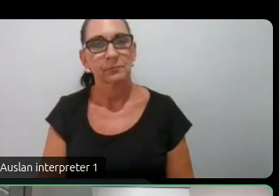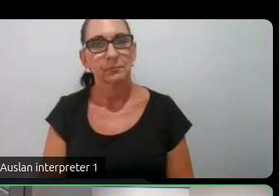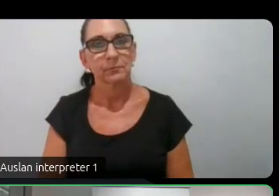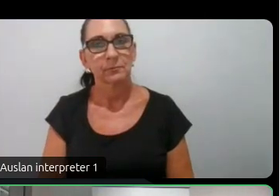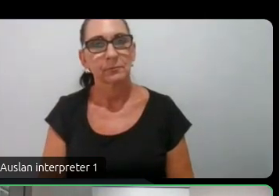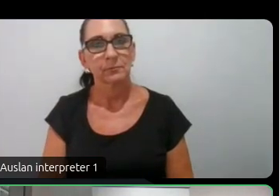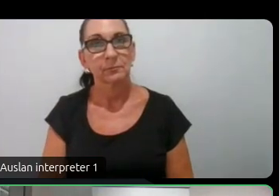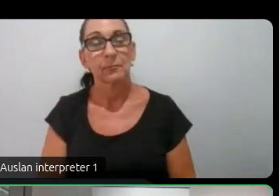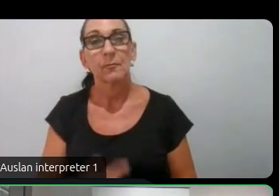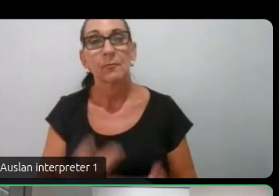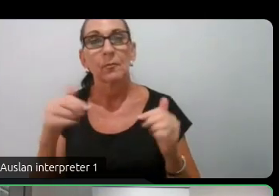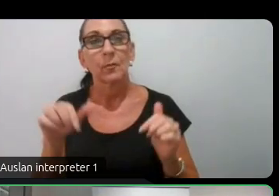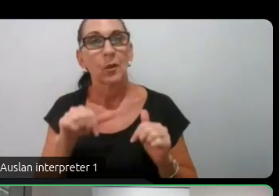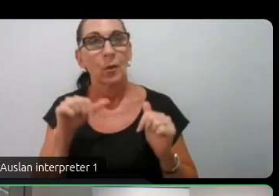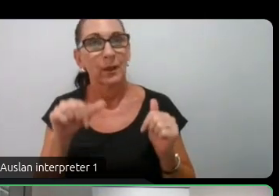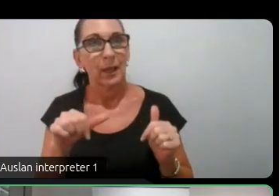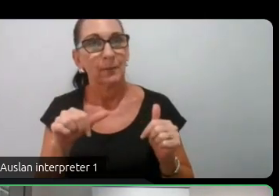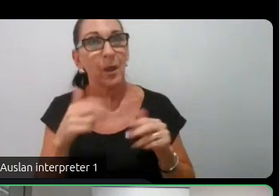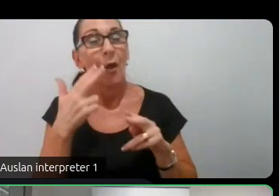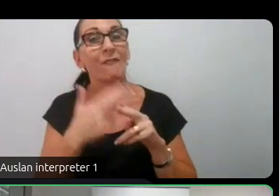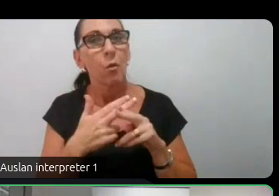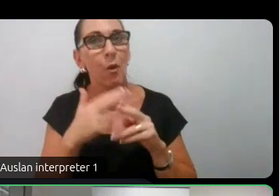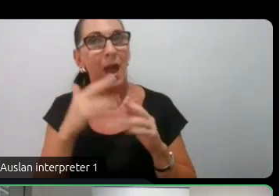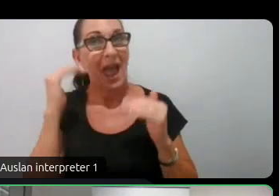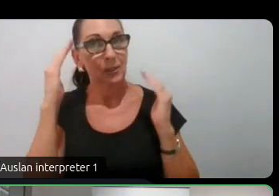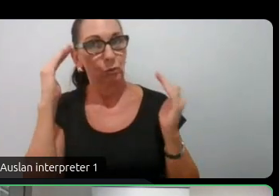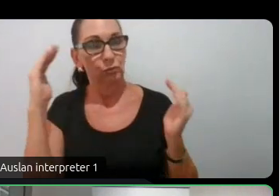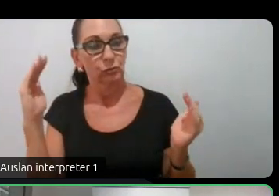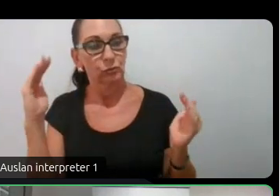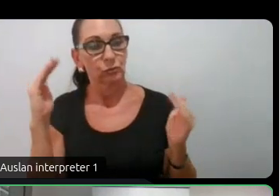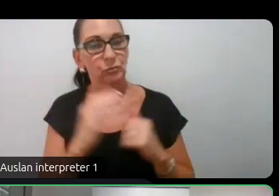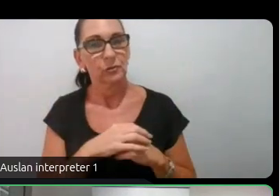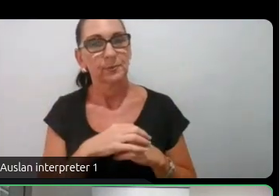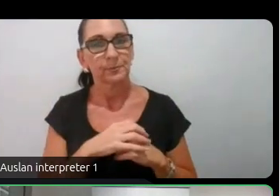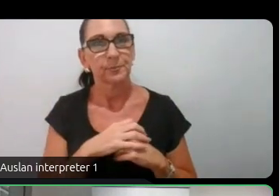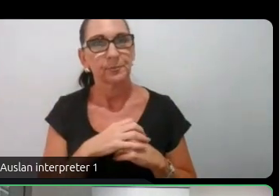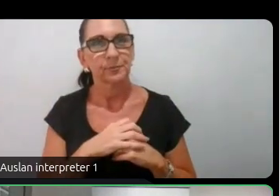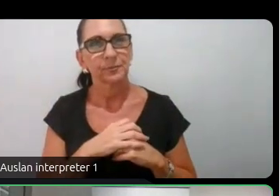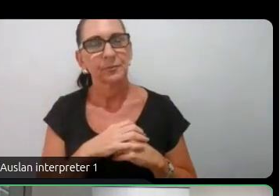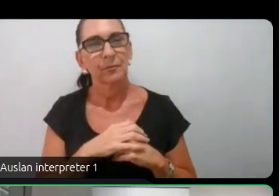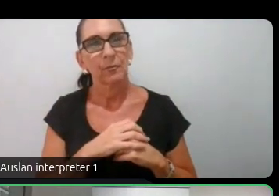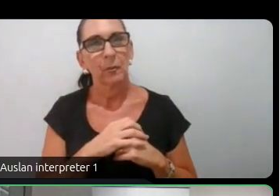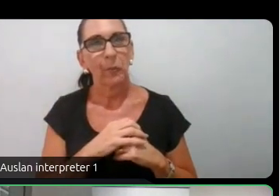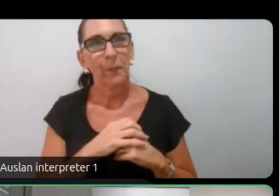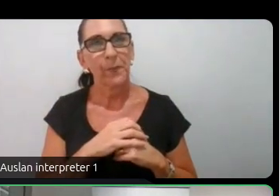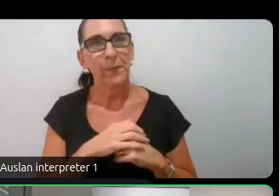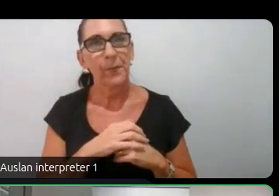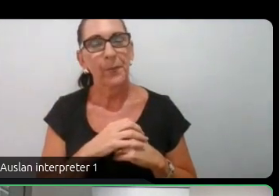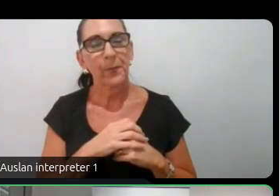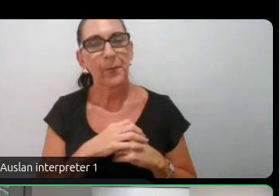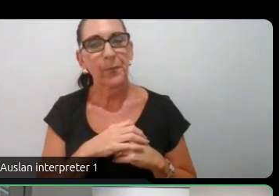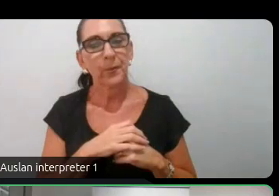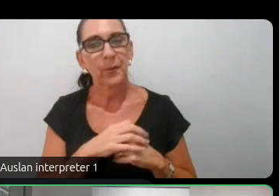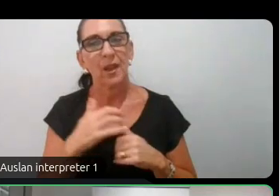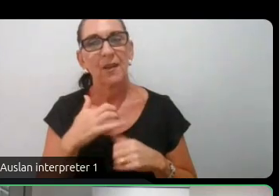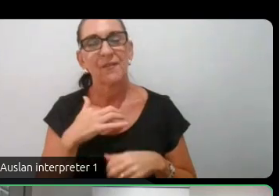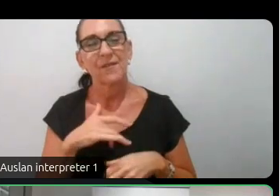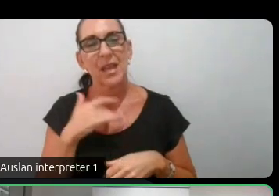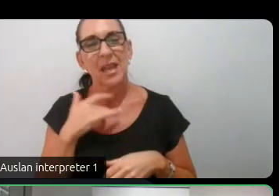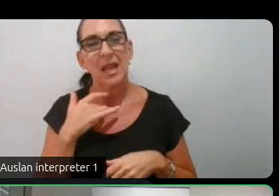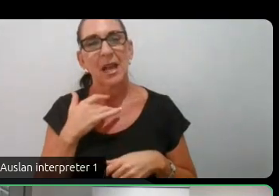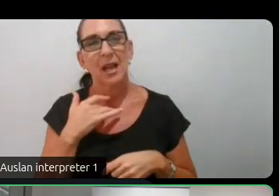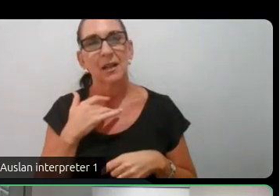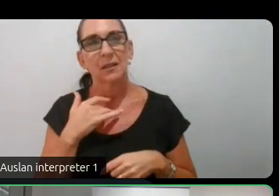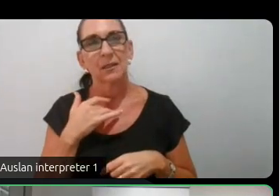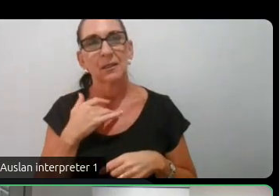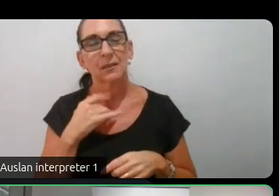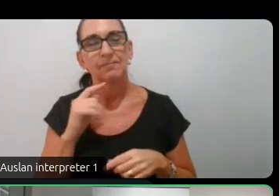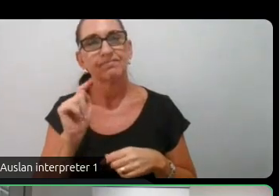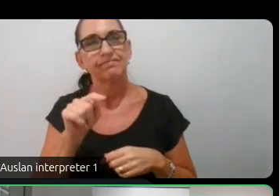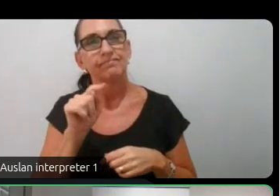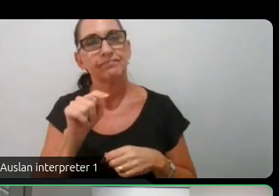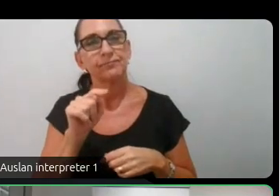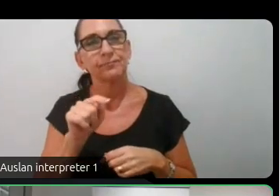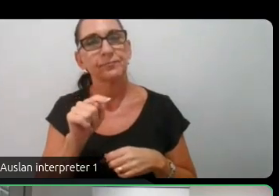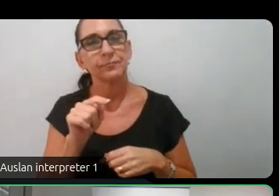Okay. So for adults um yeah I typically see this one uh come up as an issue with uh parents with